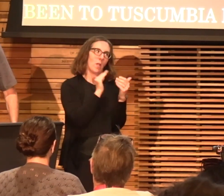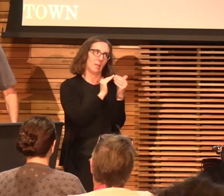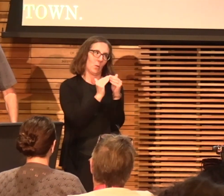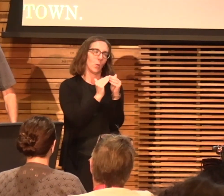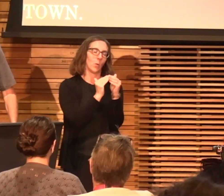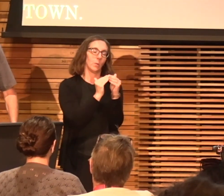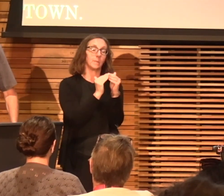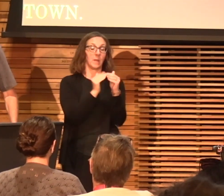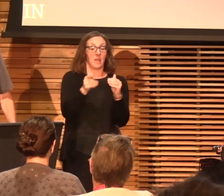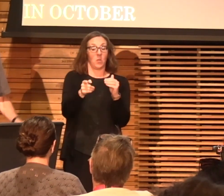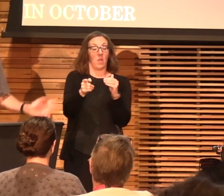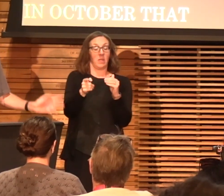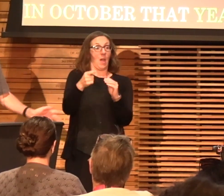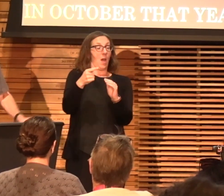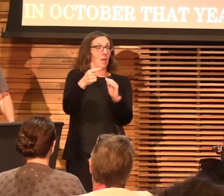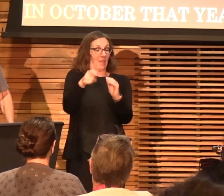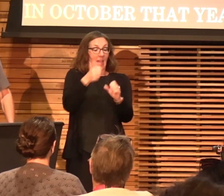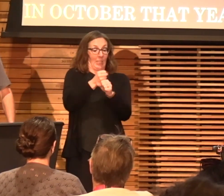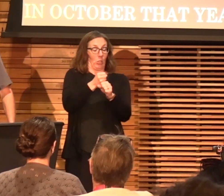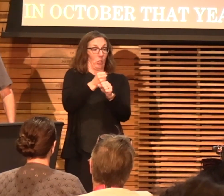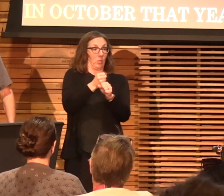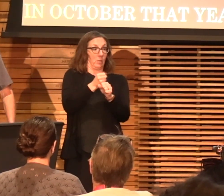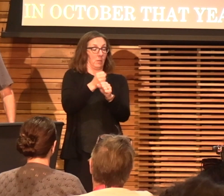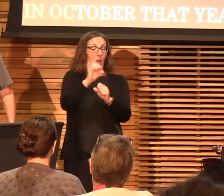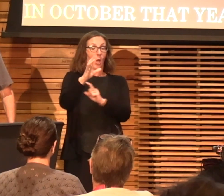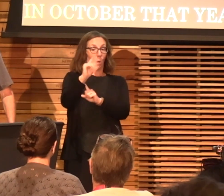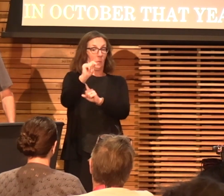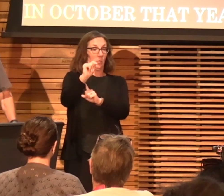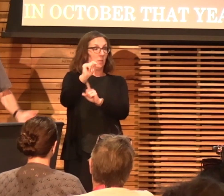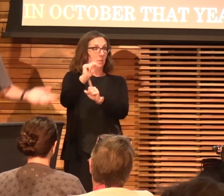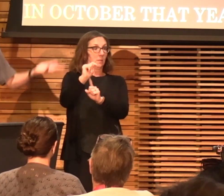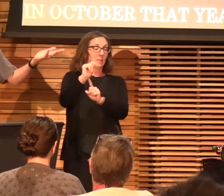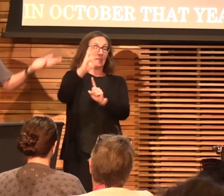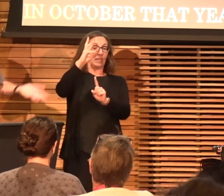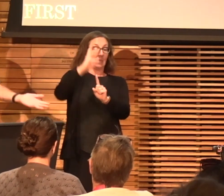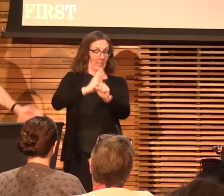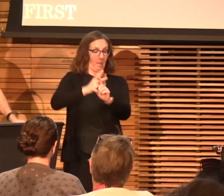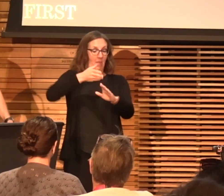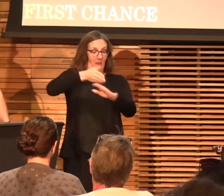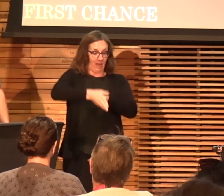In October that year, six months after he's the first Klansman in Alabama,